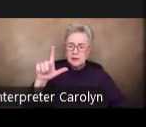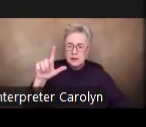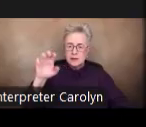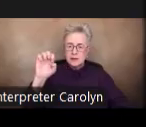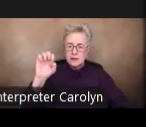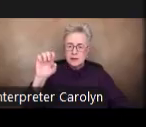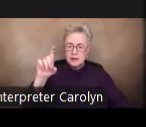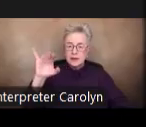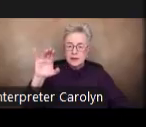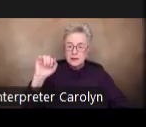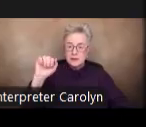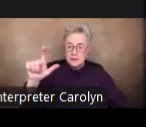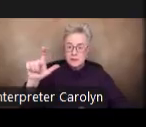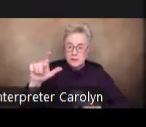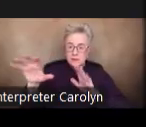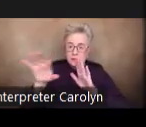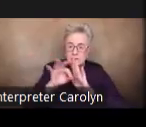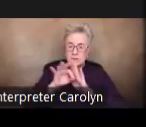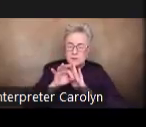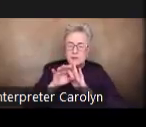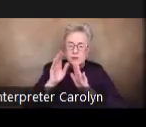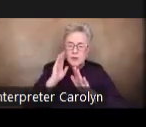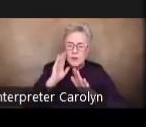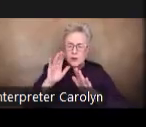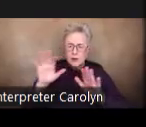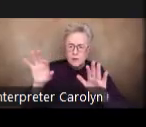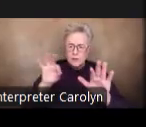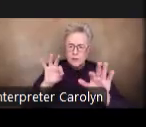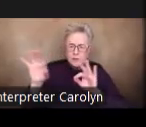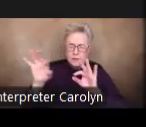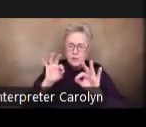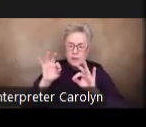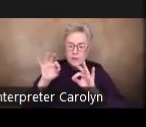influenced by what sounds or movements the child can produce.